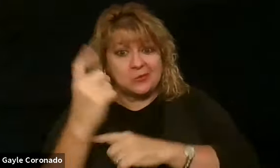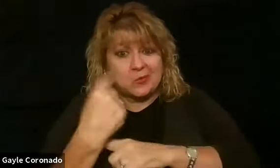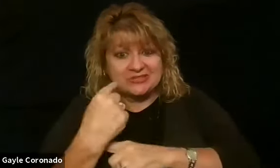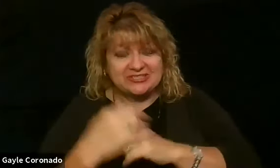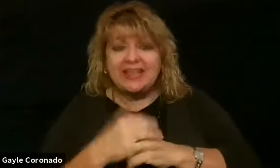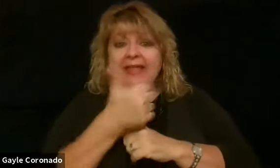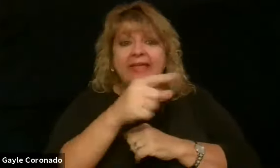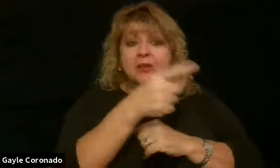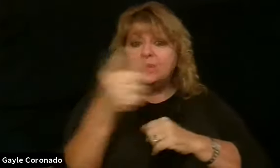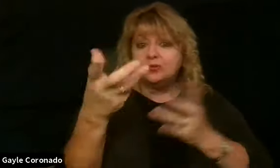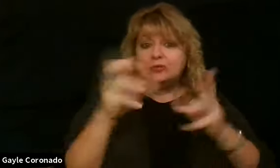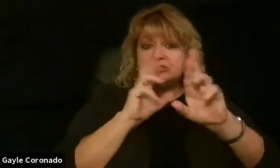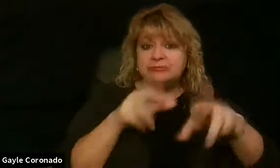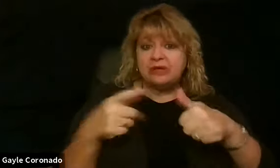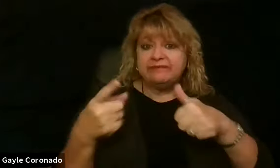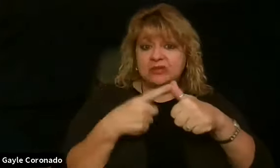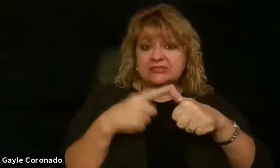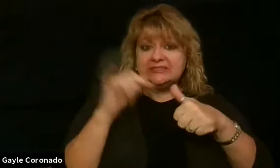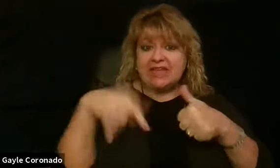respond to that. Before we move forward.